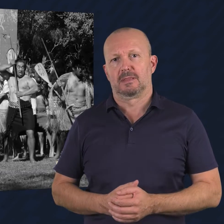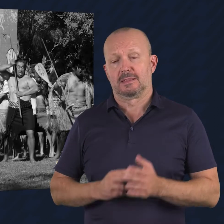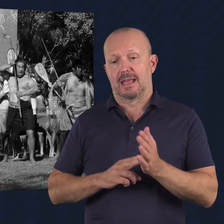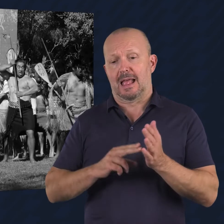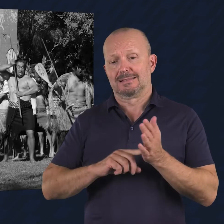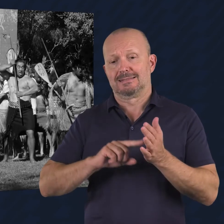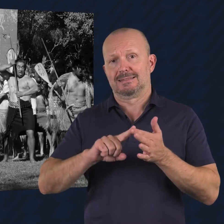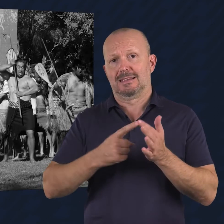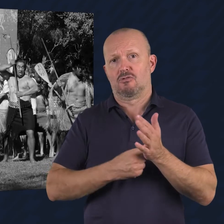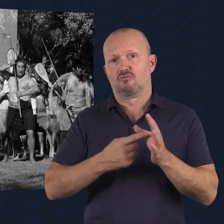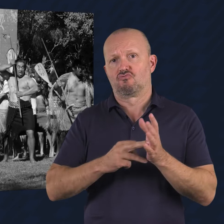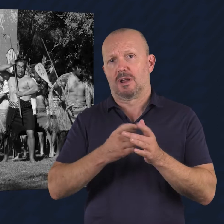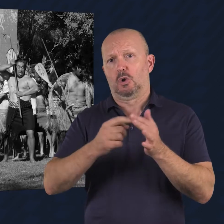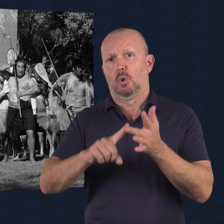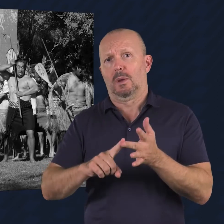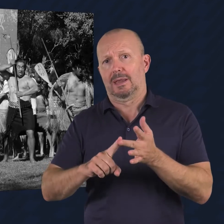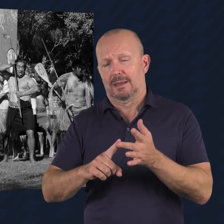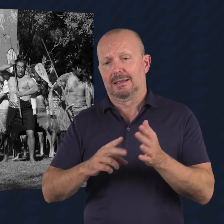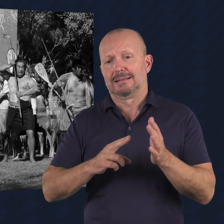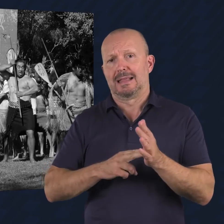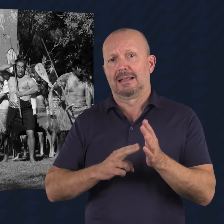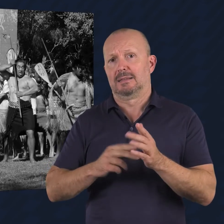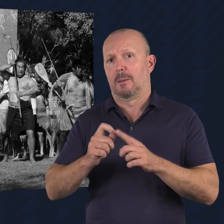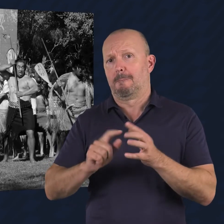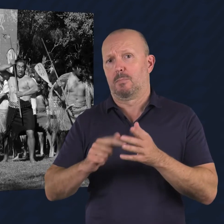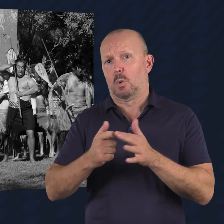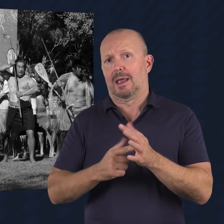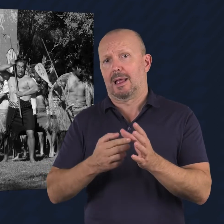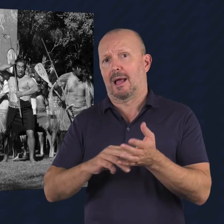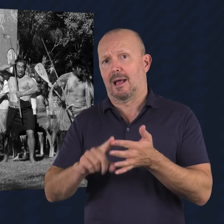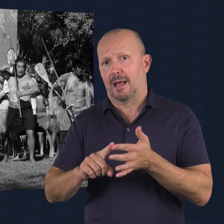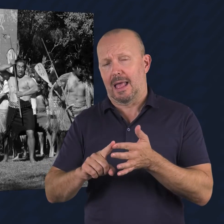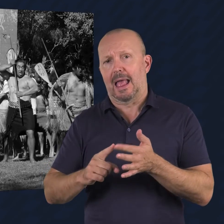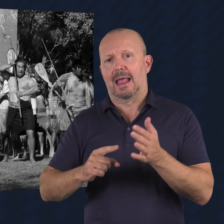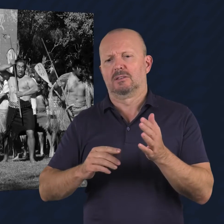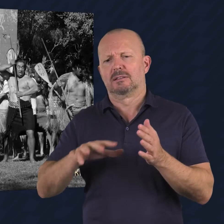Ngāti Ranginui, Ngai te Rangi and Ngāti Pukenga are the tribes that keep the home fires burning.